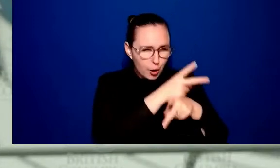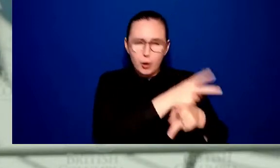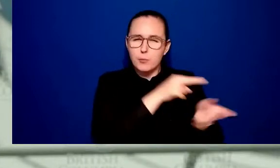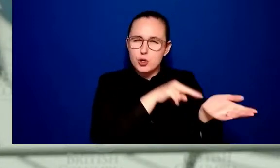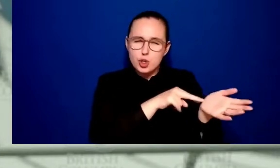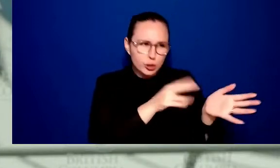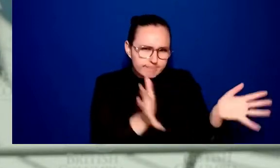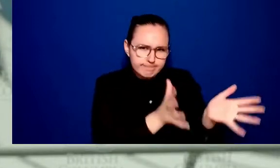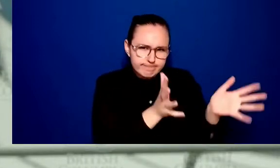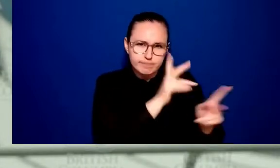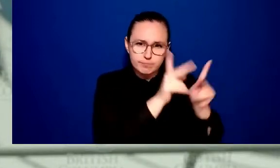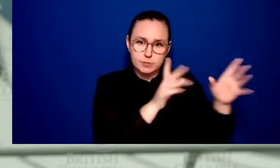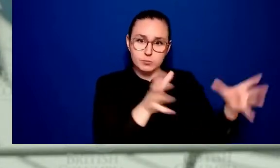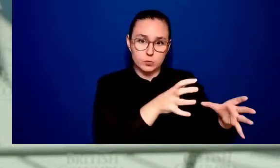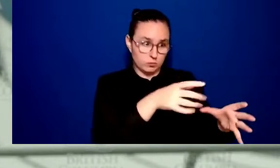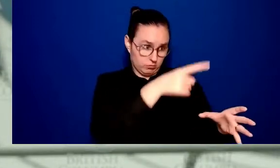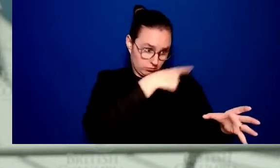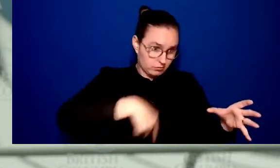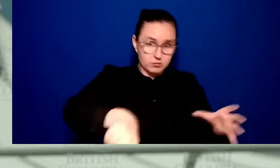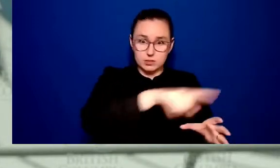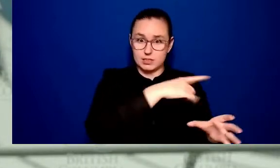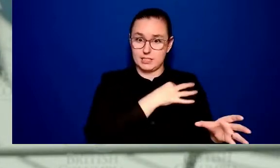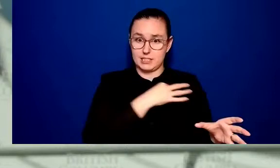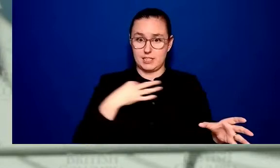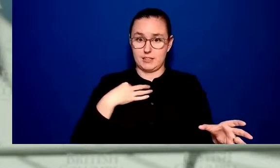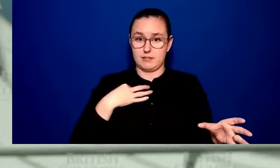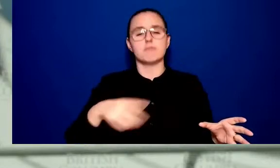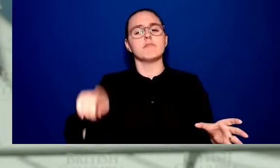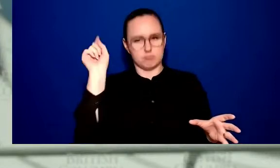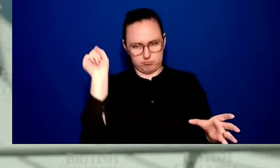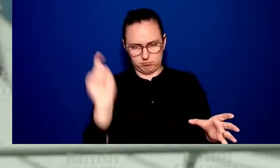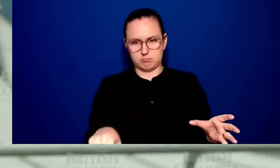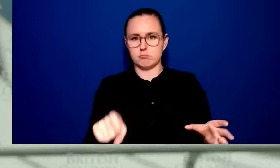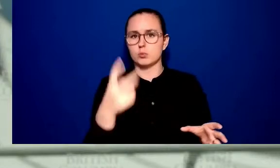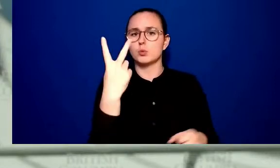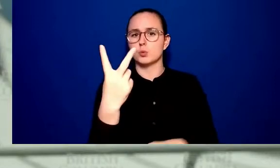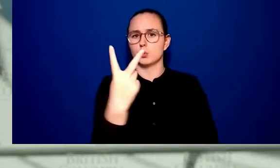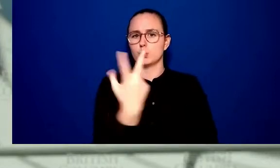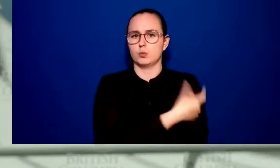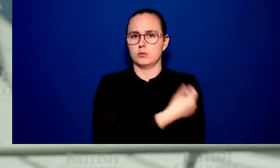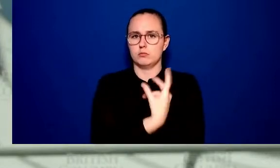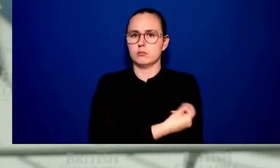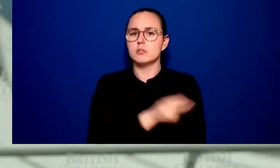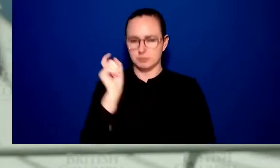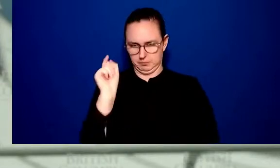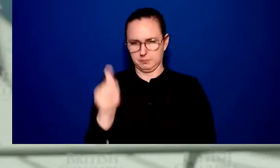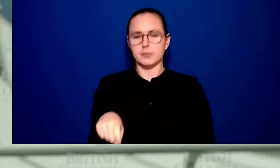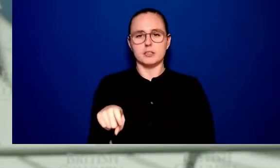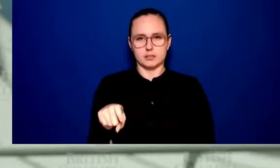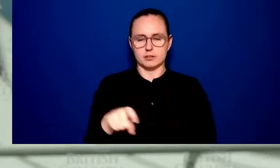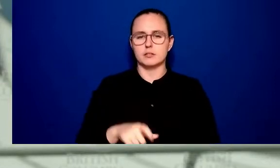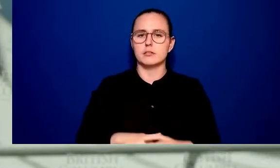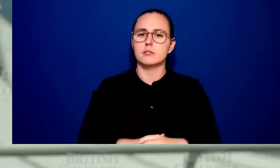similar order will be in place for acute care and community care that will come into effect later this month, and that